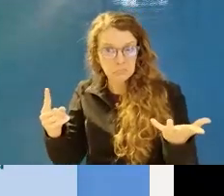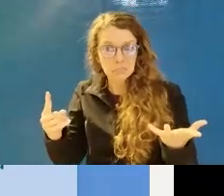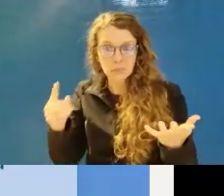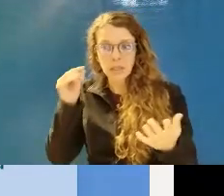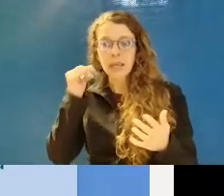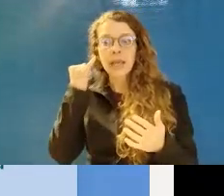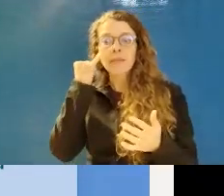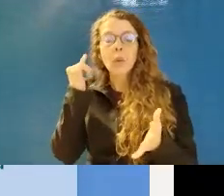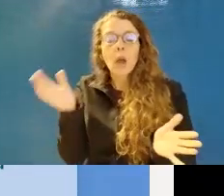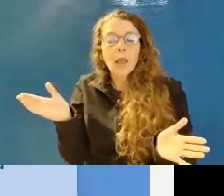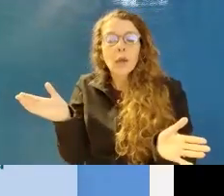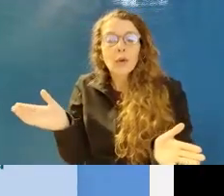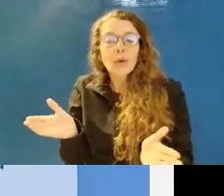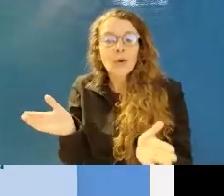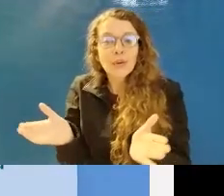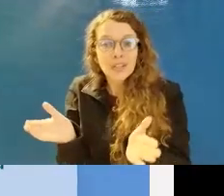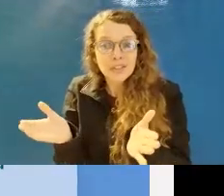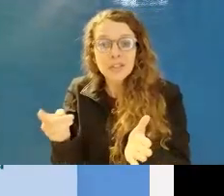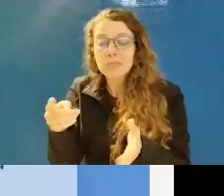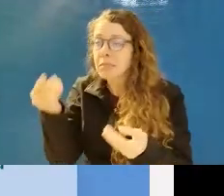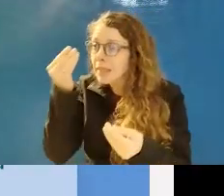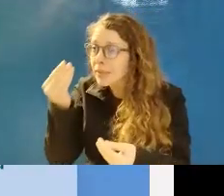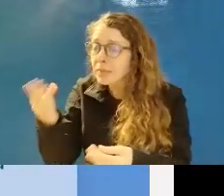encouraging the students, you are, you know, kind of,